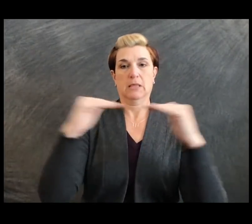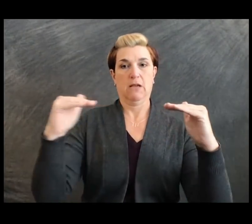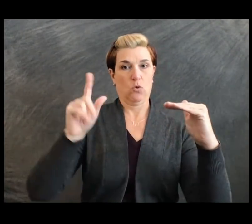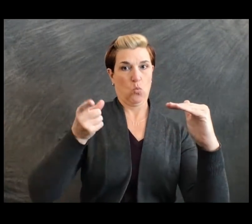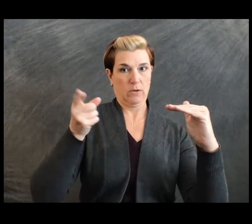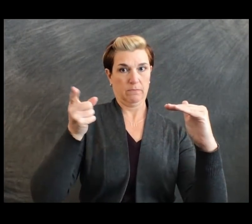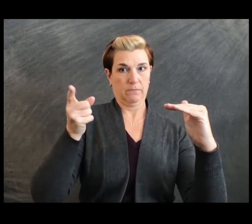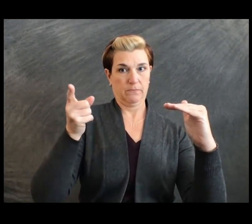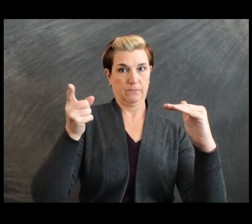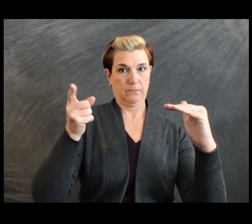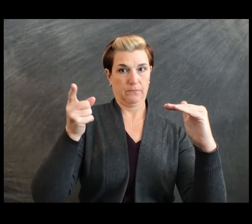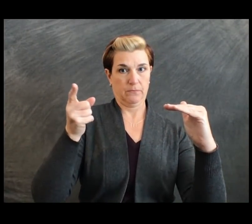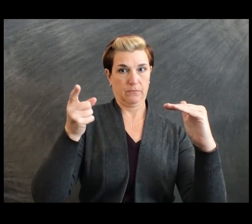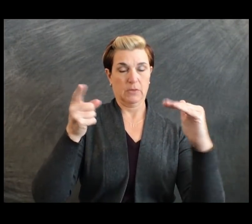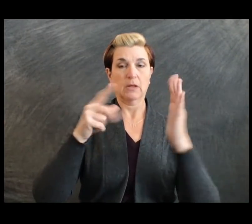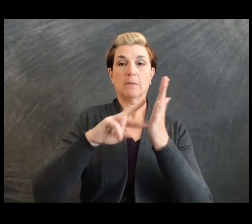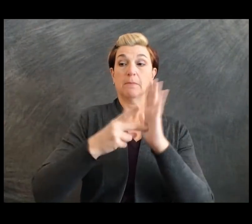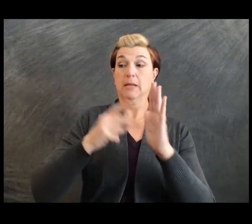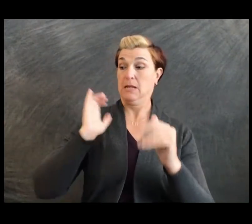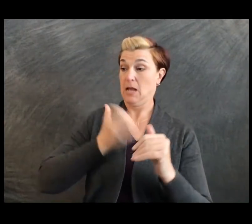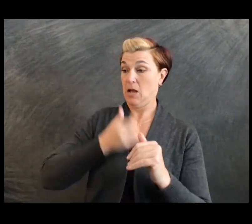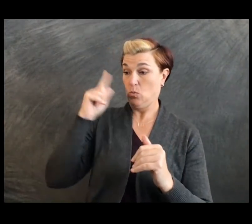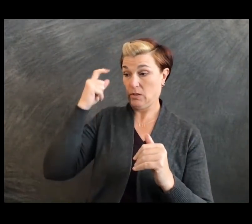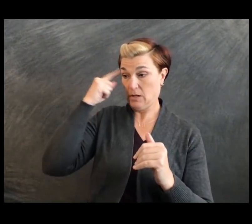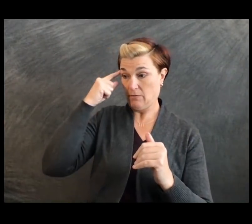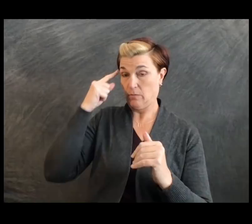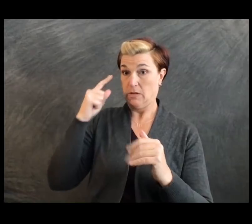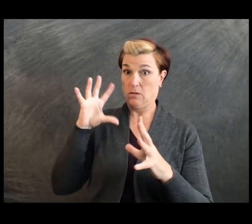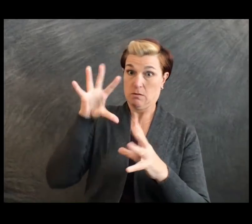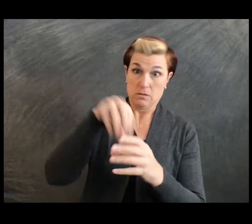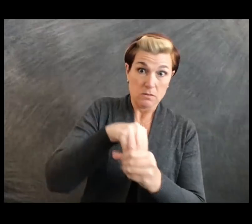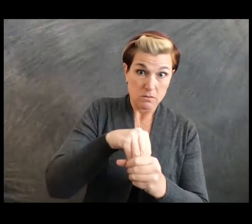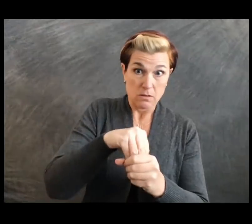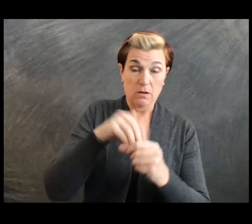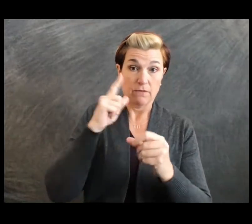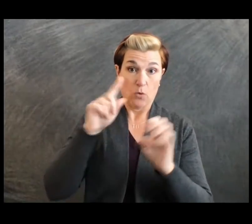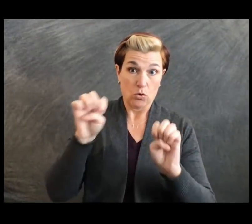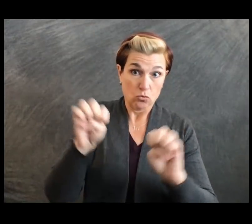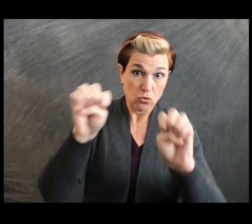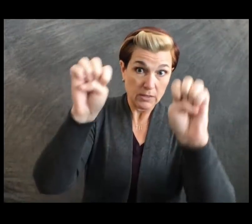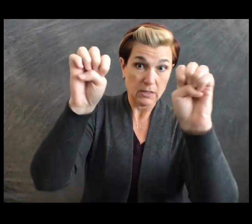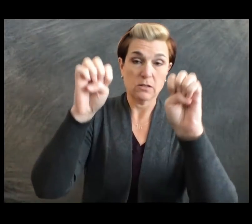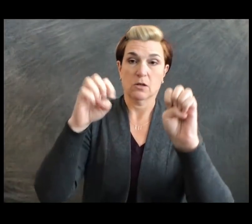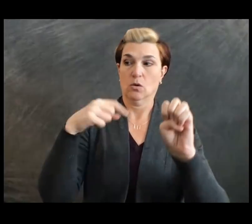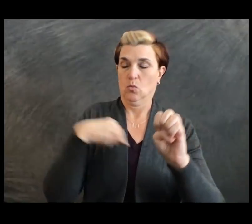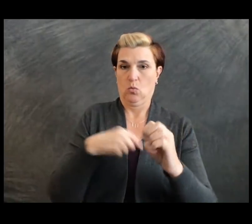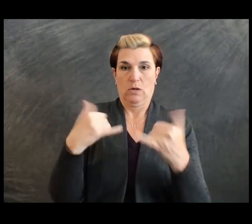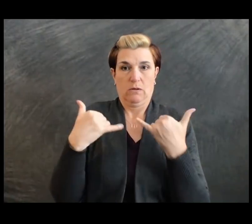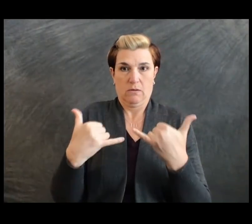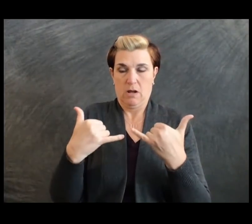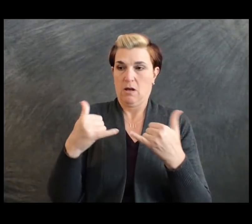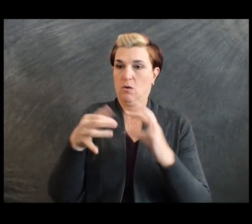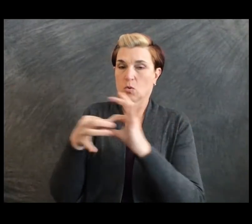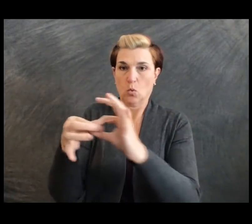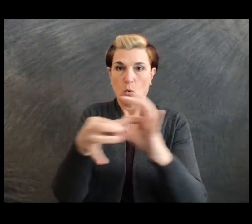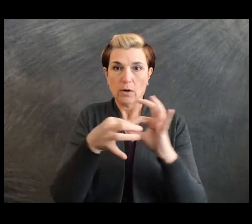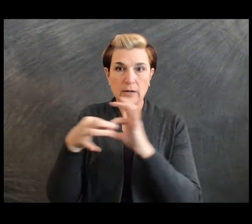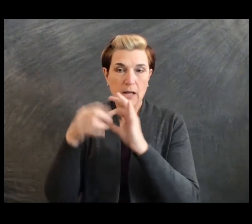government response to crisis and it's coordinating very closely with our nation's governor's our nation's governor's many of you were at the call